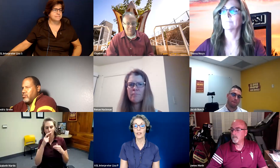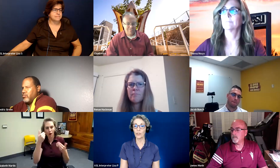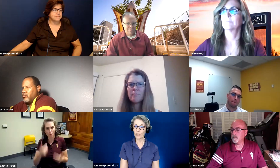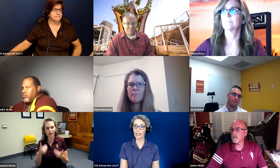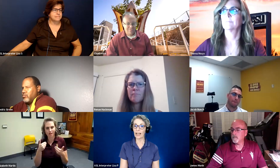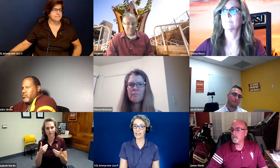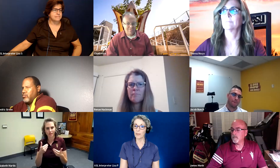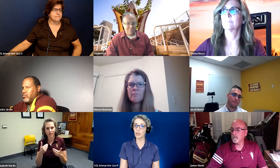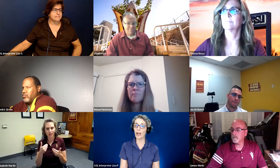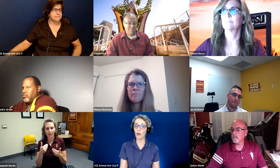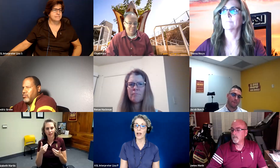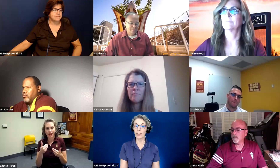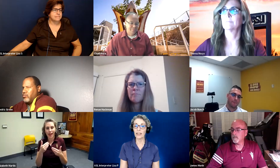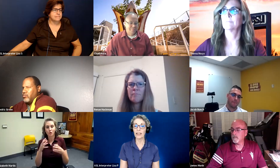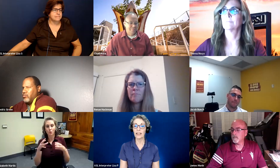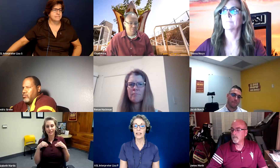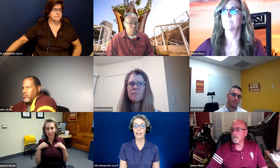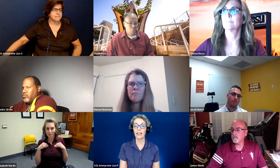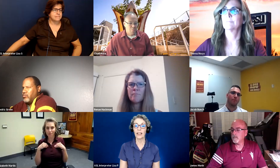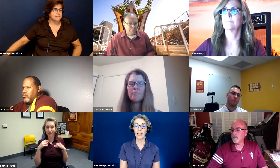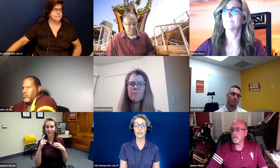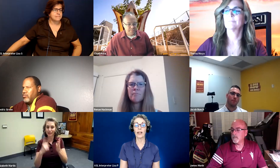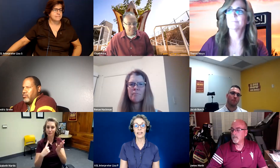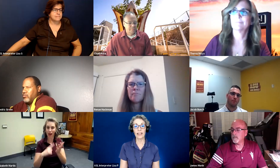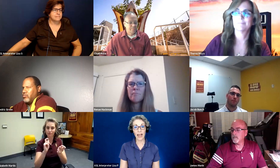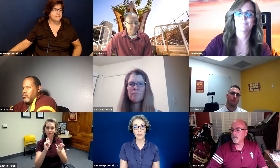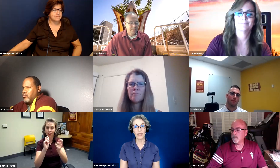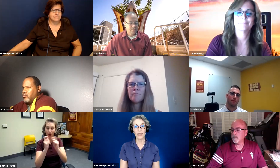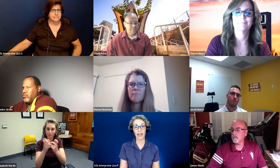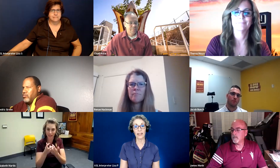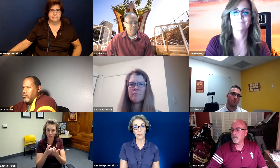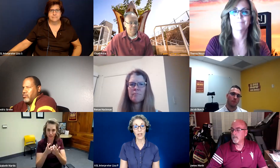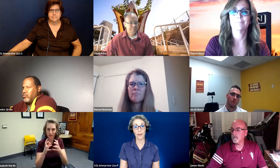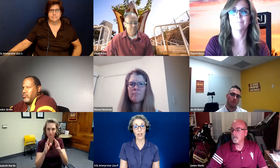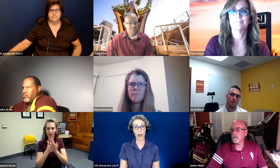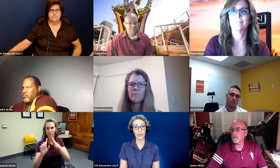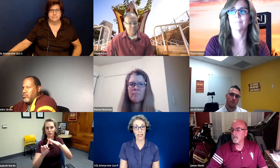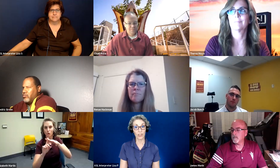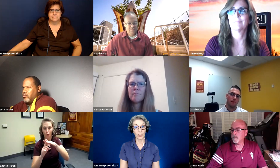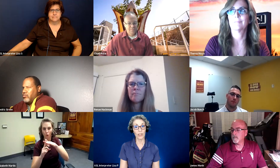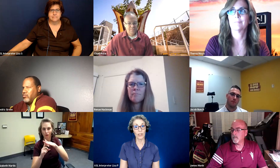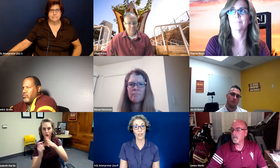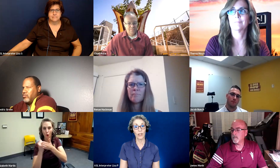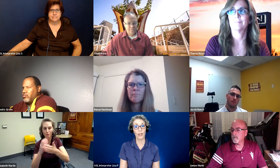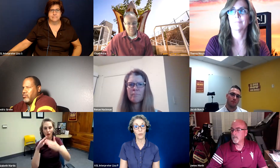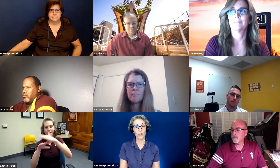to really accept who I was and to accept that sometimes accommodations would